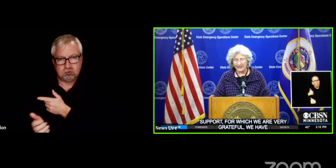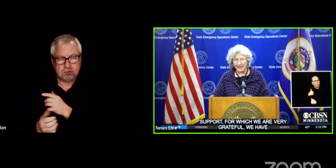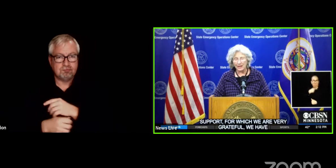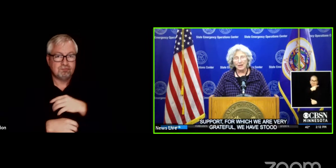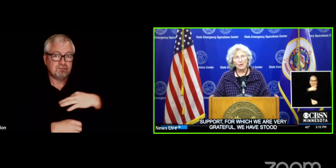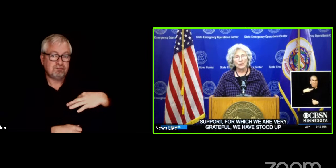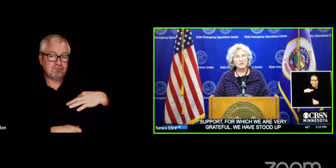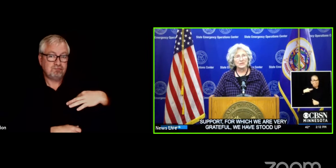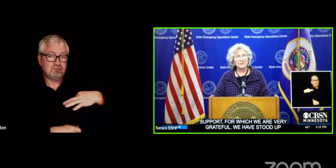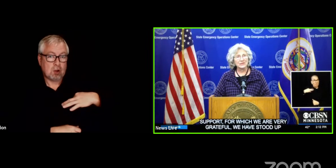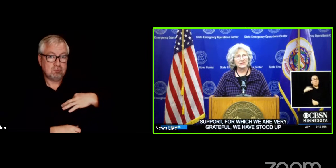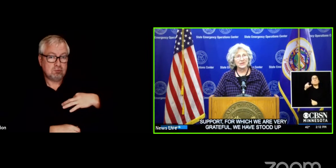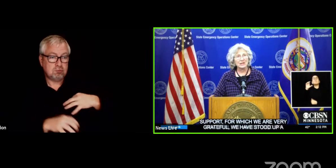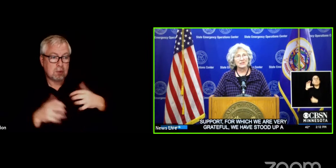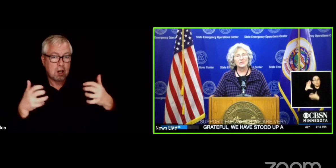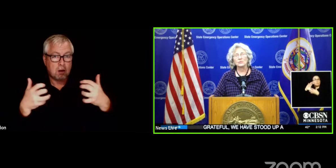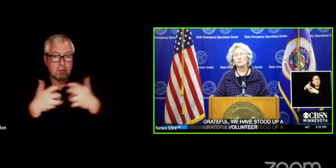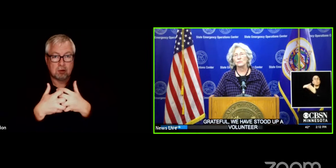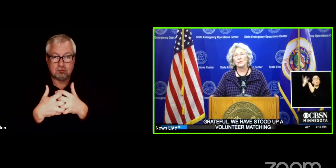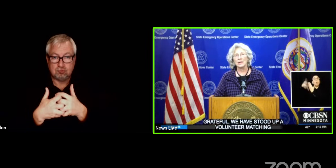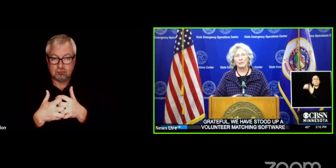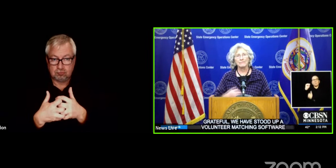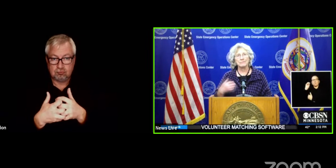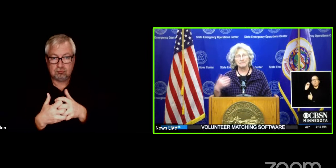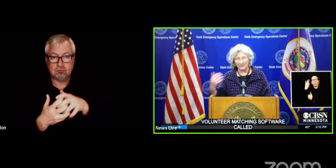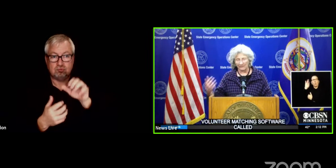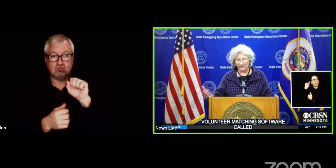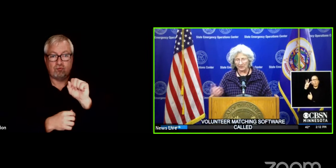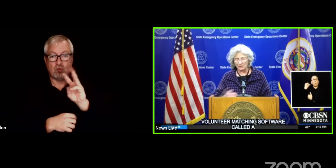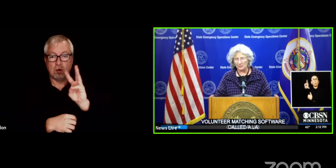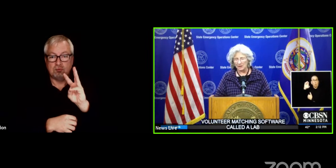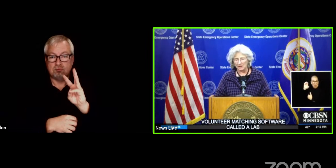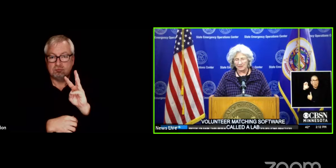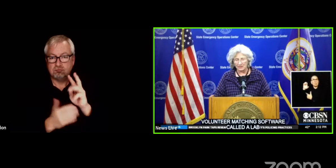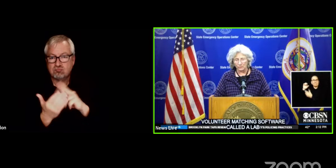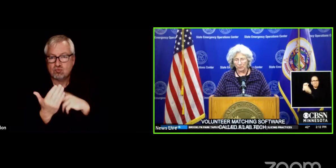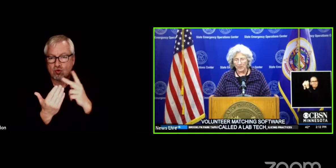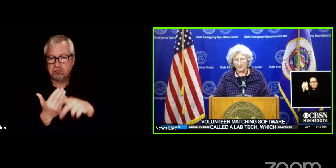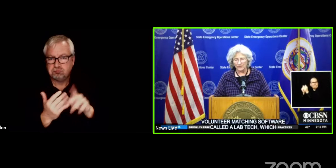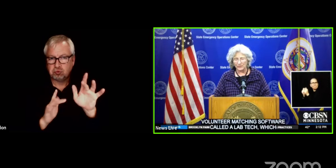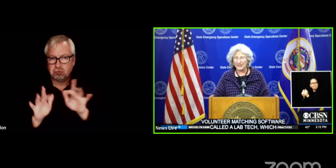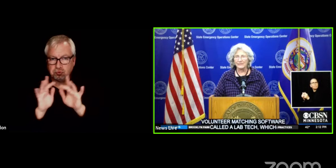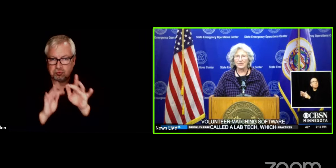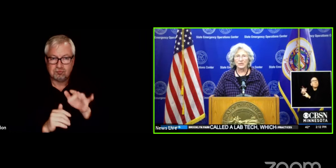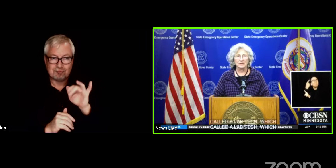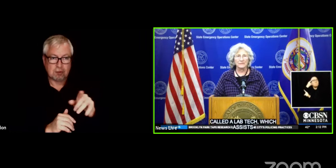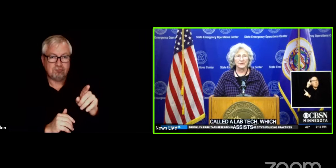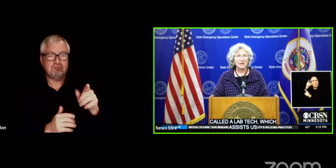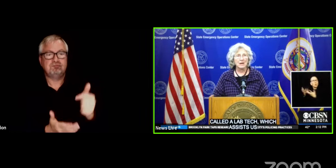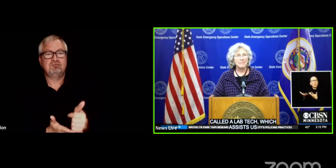TECH, WHICH ASSISTS US TO FULL REQUESTS FOR STAFFING SHIFTS